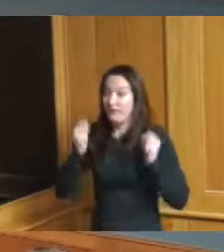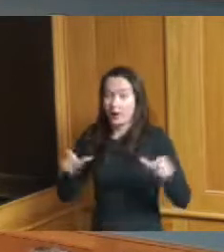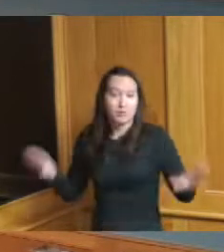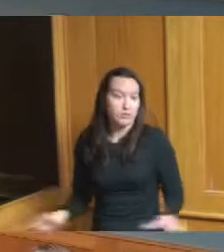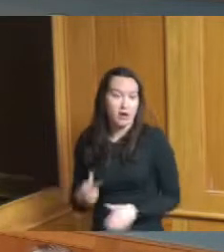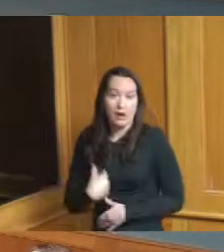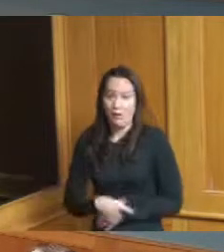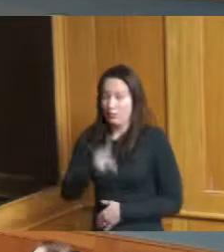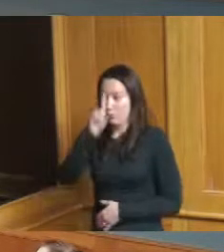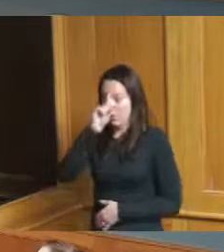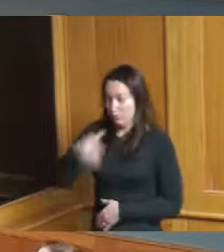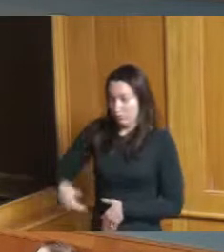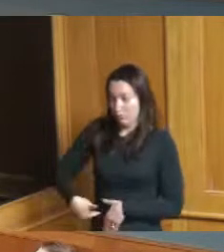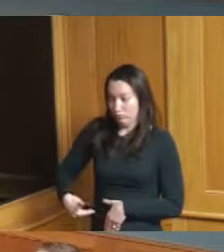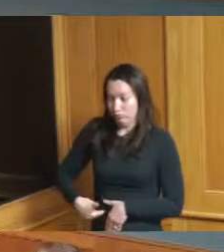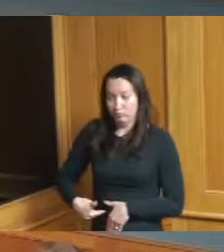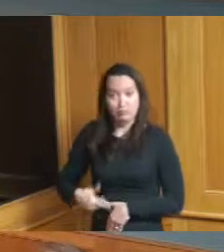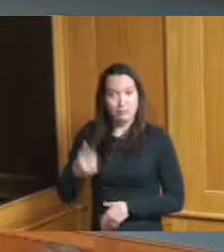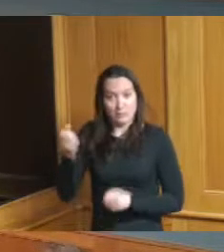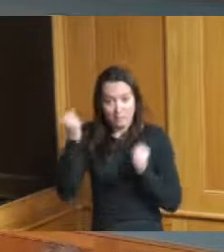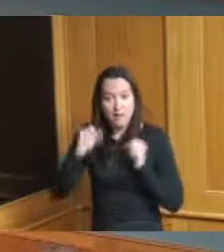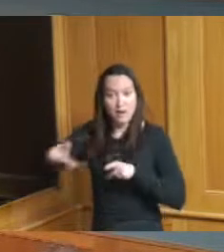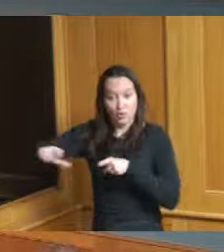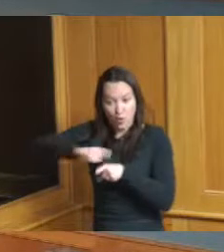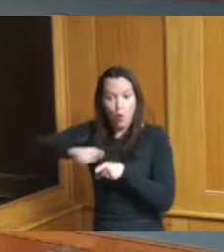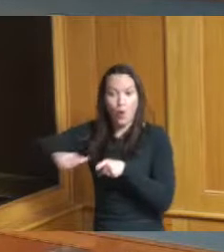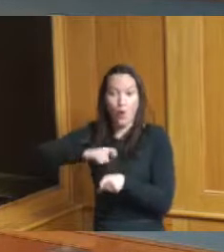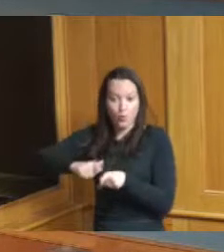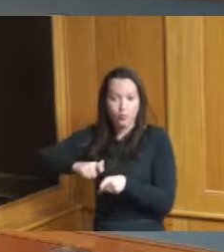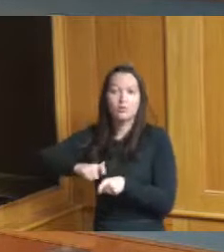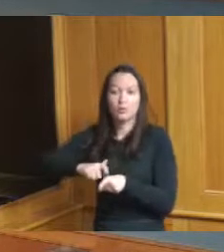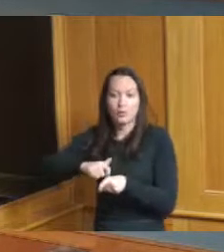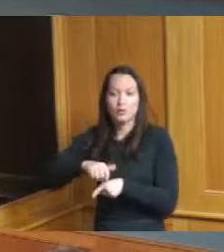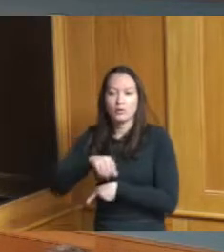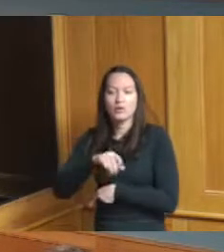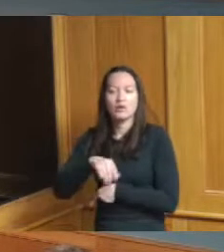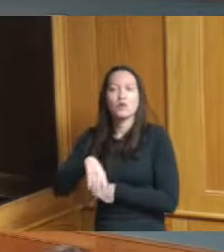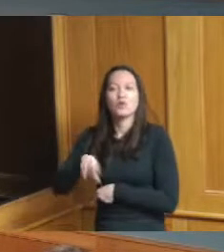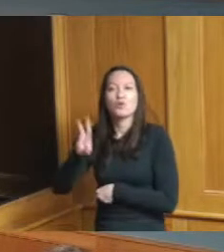call Bernadette Watson called just just the day he said where's the drive in I need to get